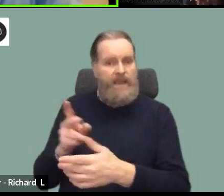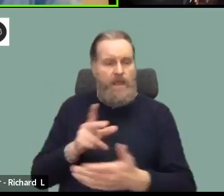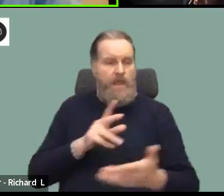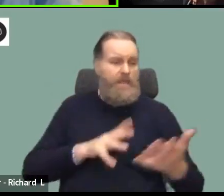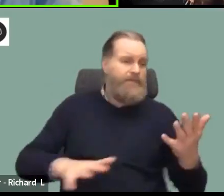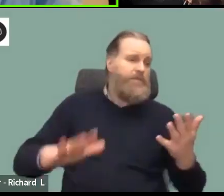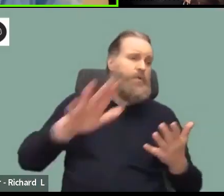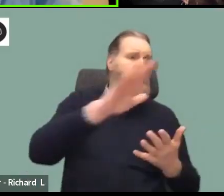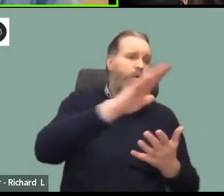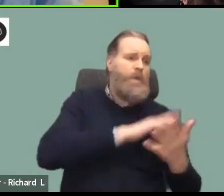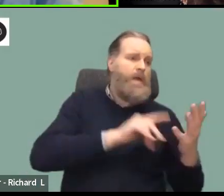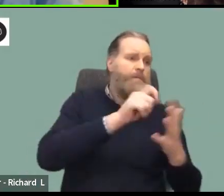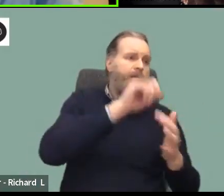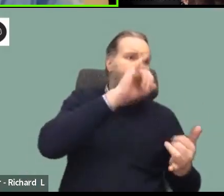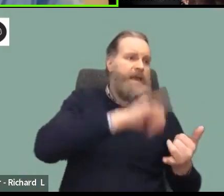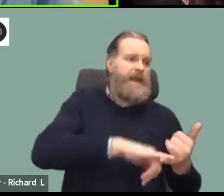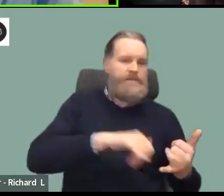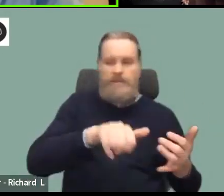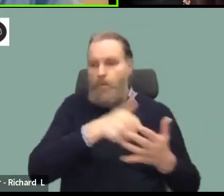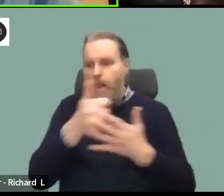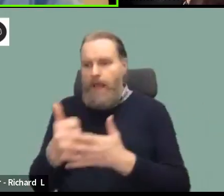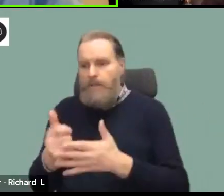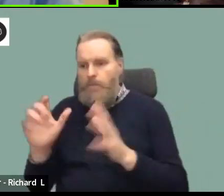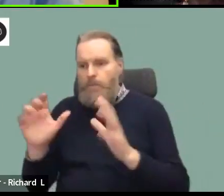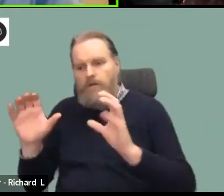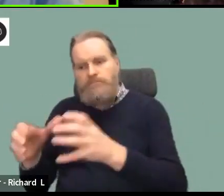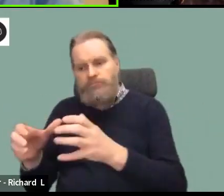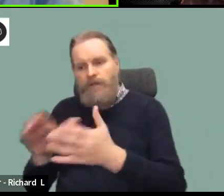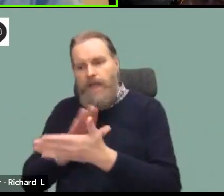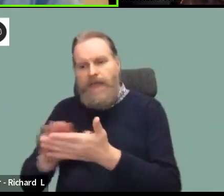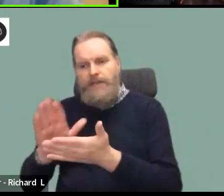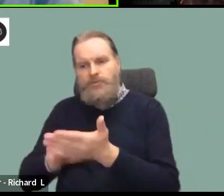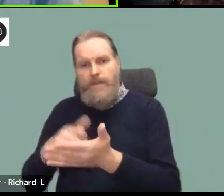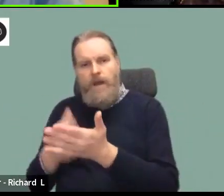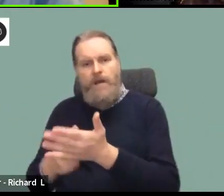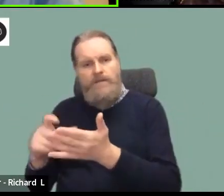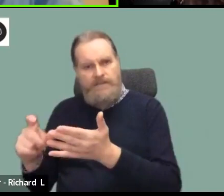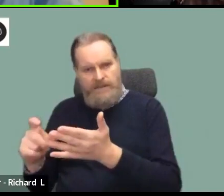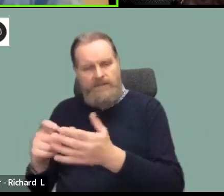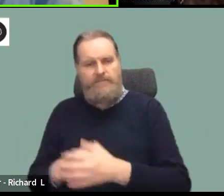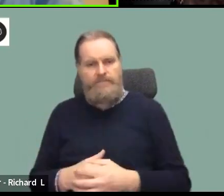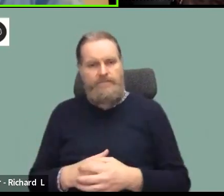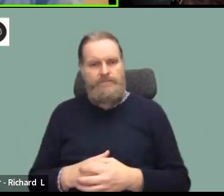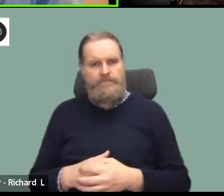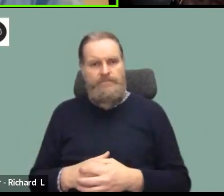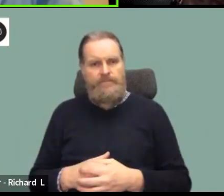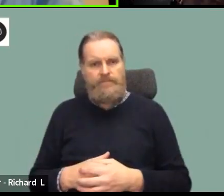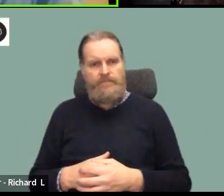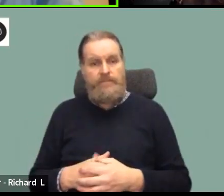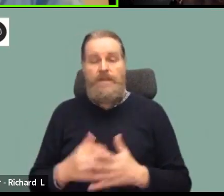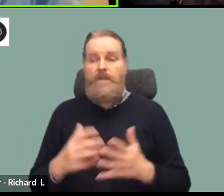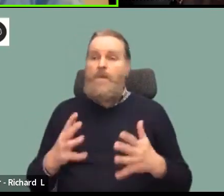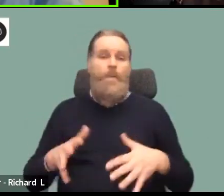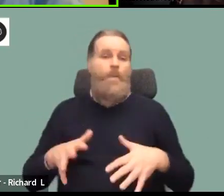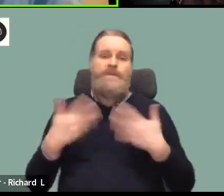have the whole of the Union trying to get them over the line and they're very very close. What I would say to anyone else who's considering it is who's considering it is also,